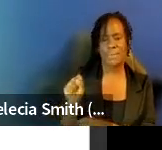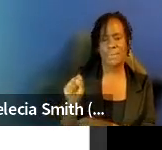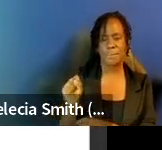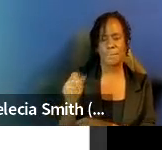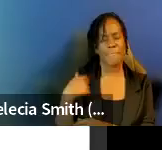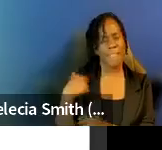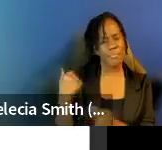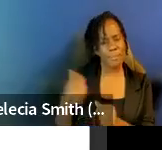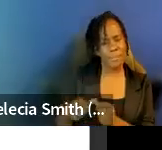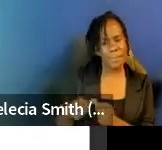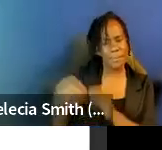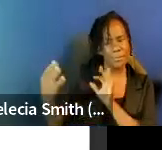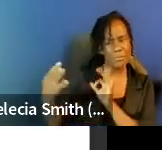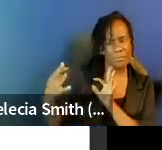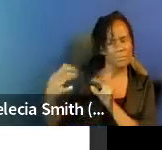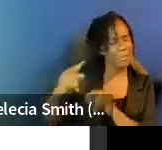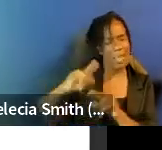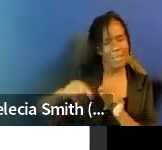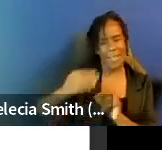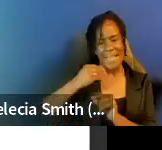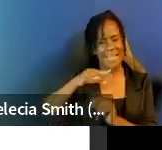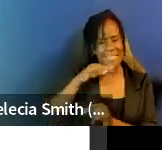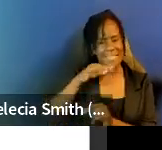example I give is from my own